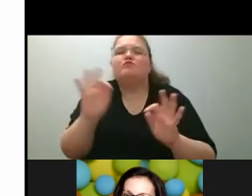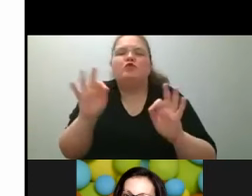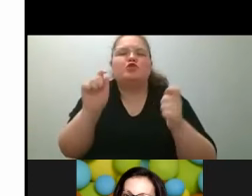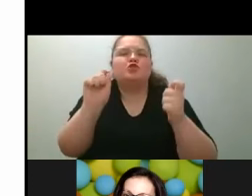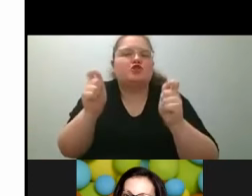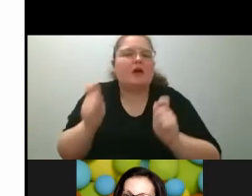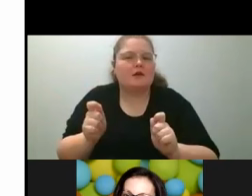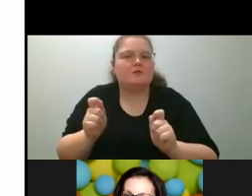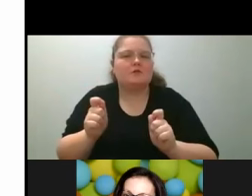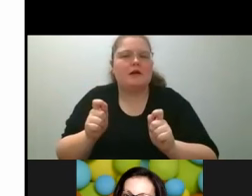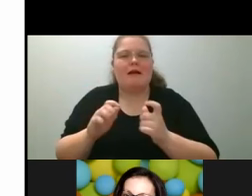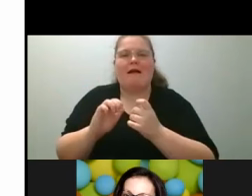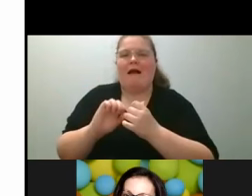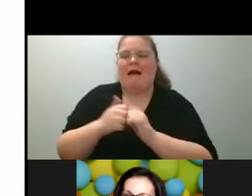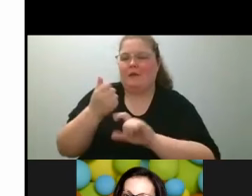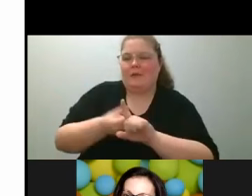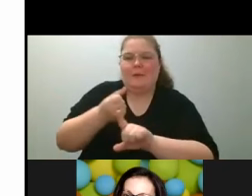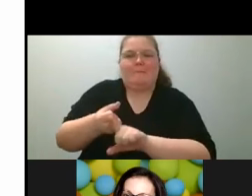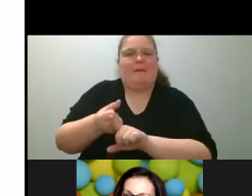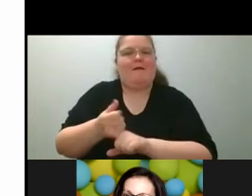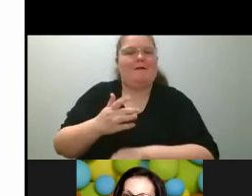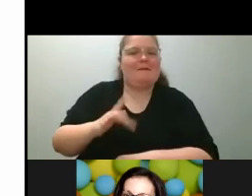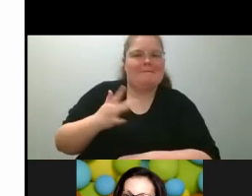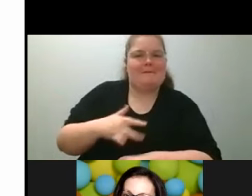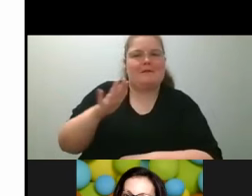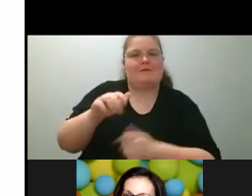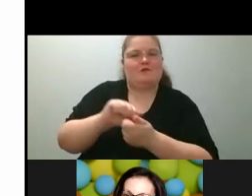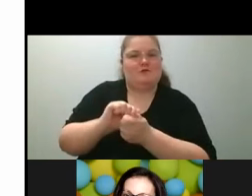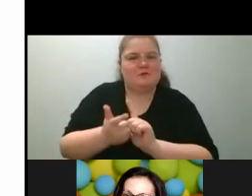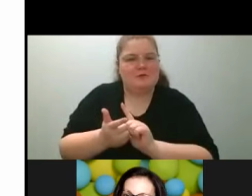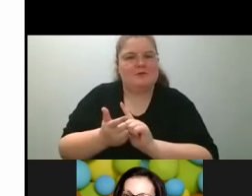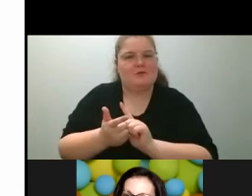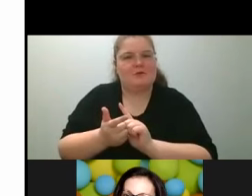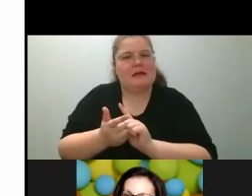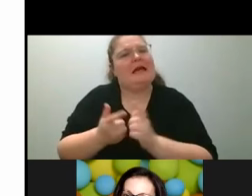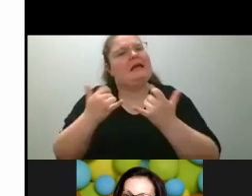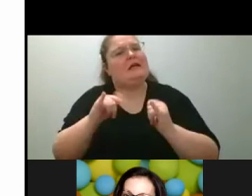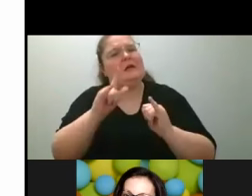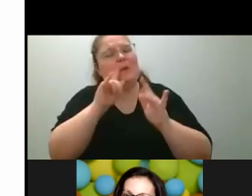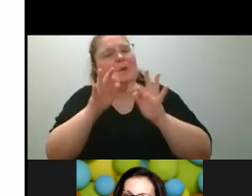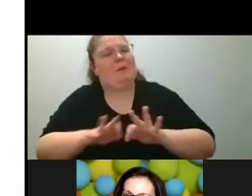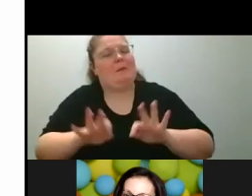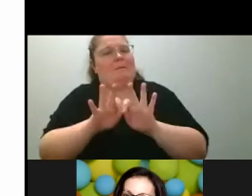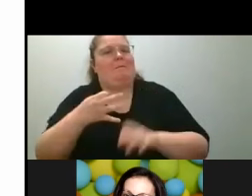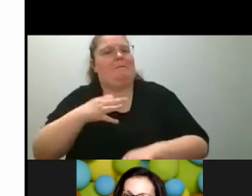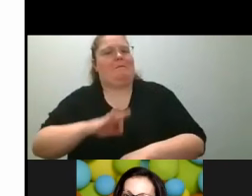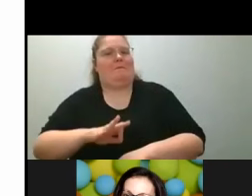to the voice or feel of the translation. It's still incredibly valuable because that is one of our goals,